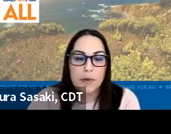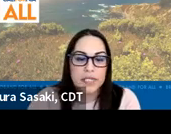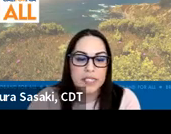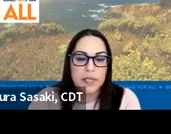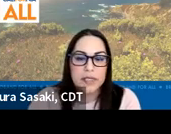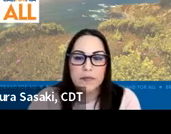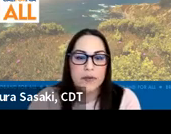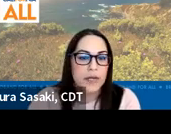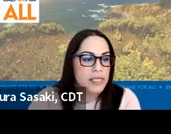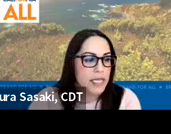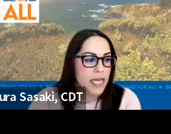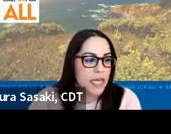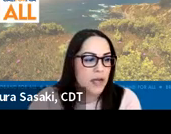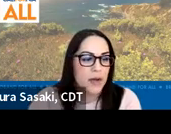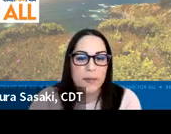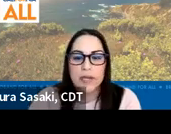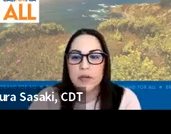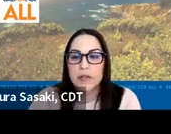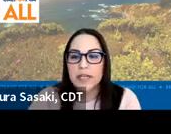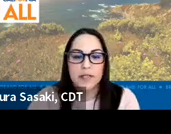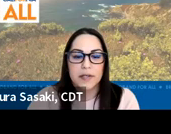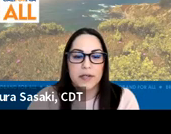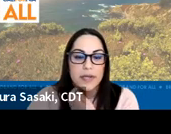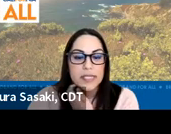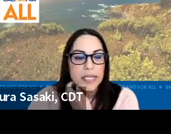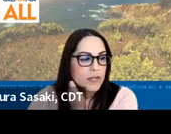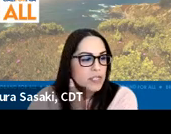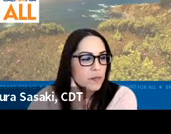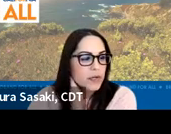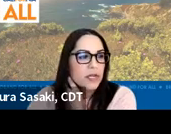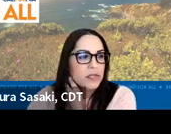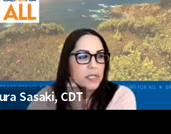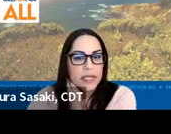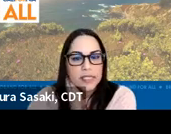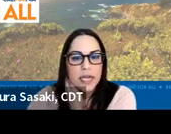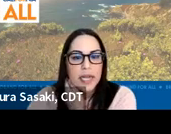participants. If you guys can utilize the raise hand function. We're going to go to the next slide